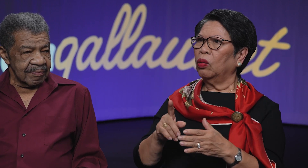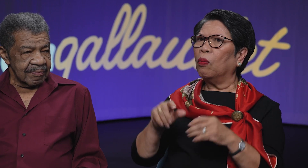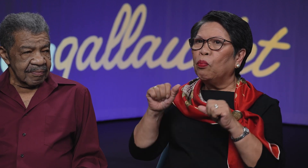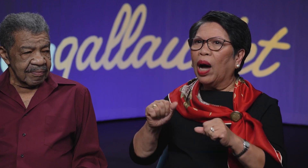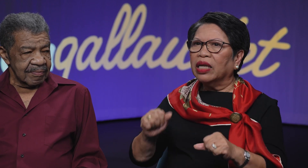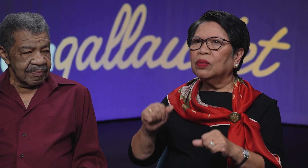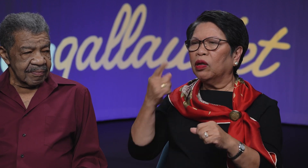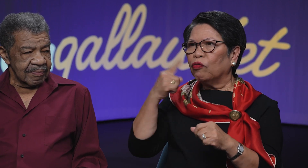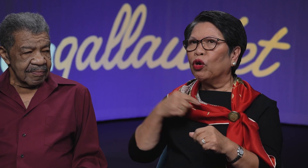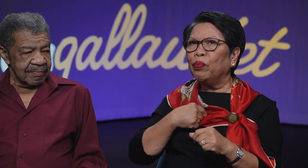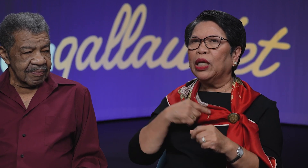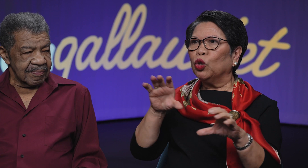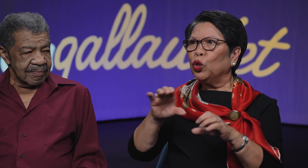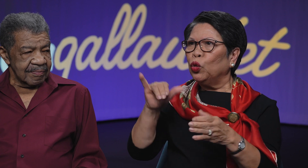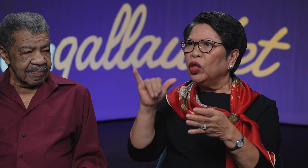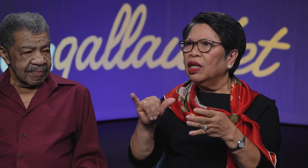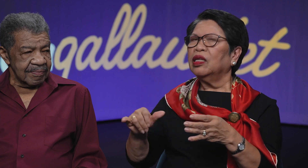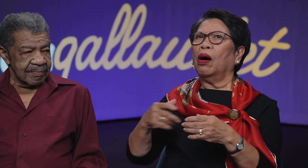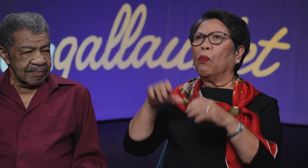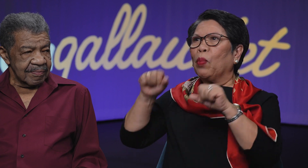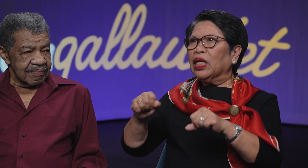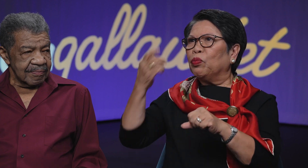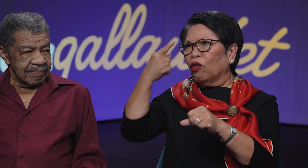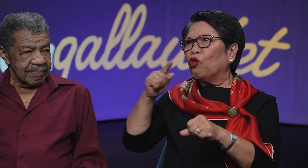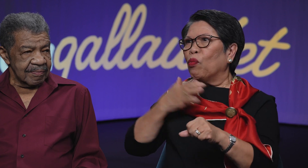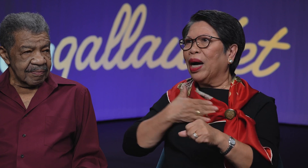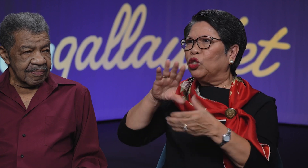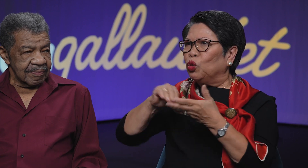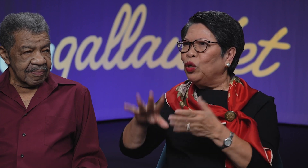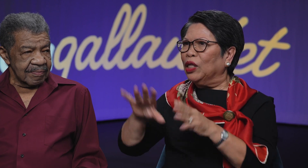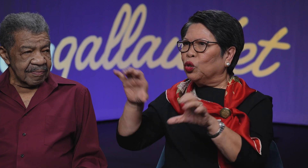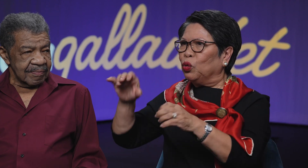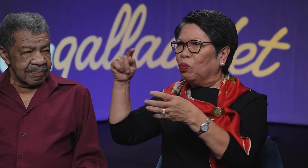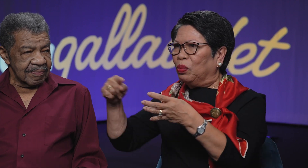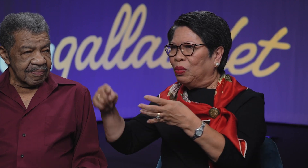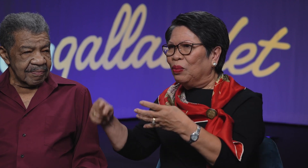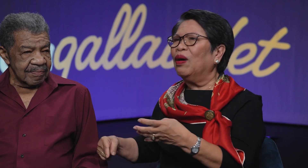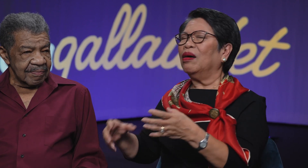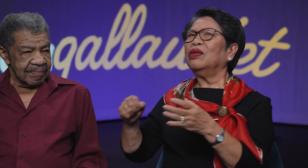Possibility for me to do this, possibility for my students to do other things.